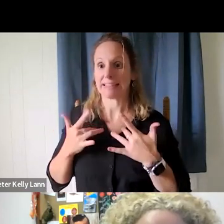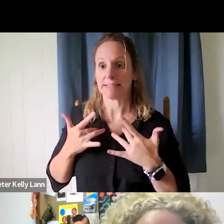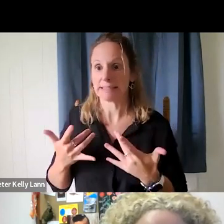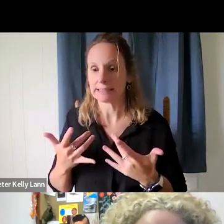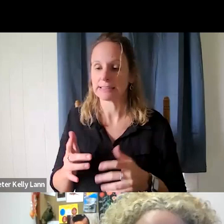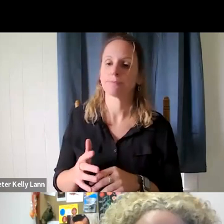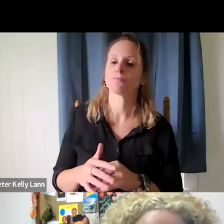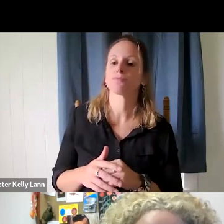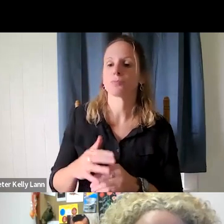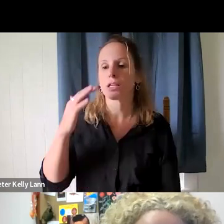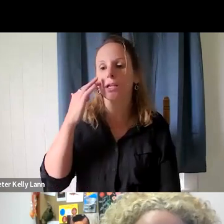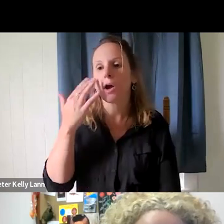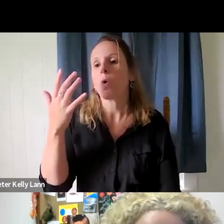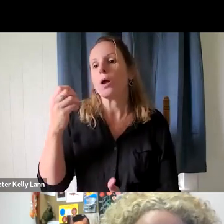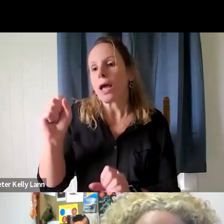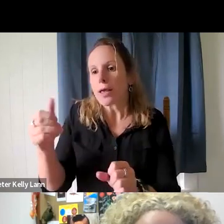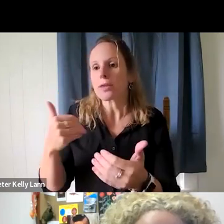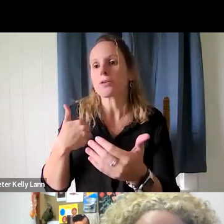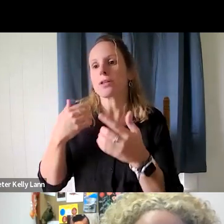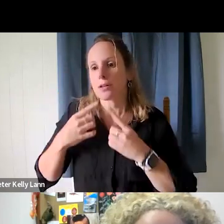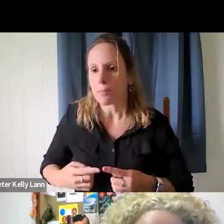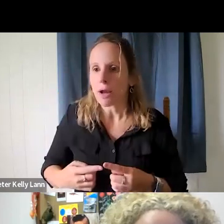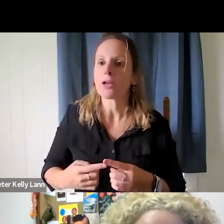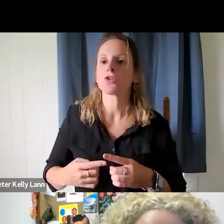I mean, you know, there's depression scales and things like that,